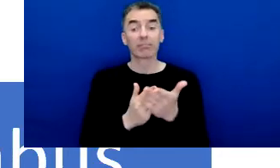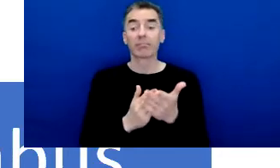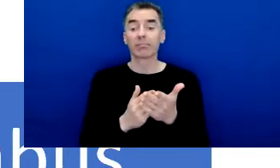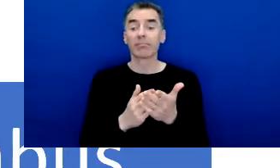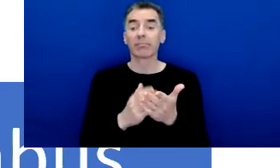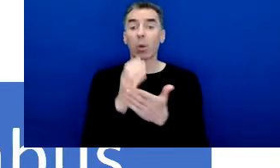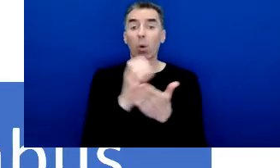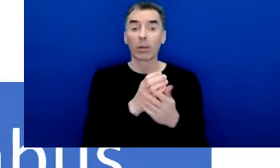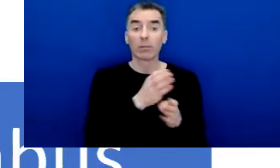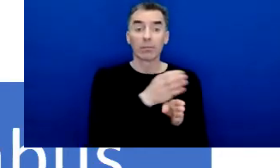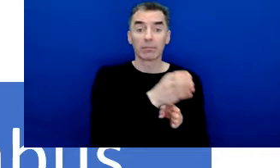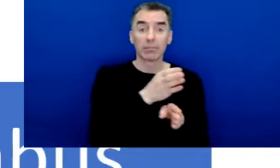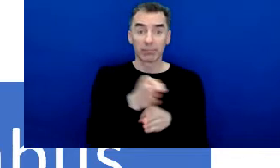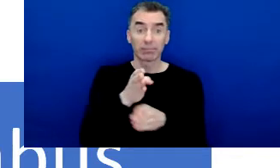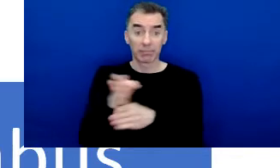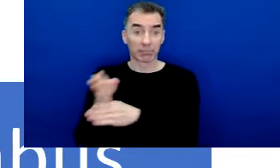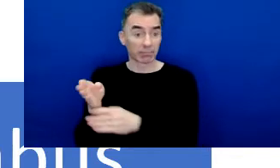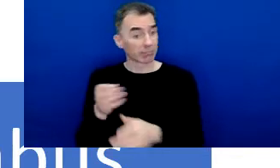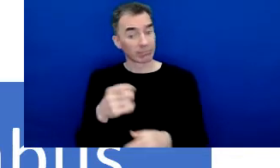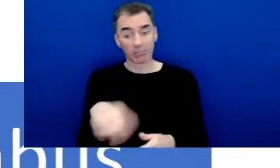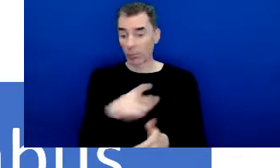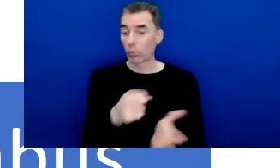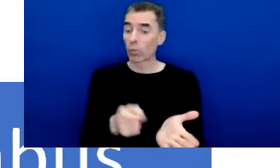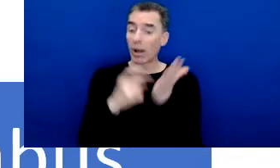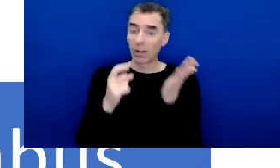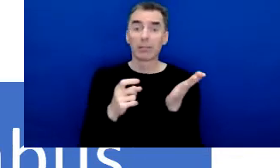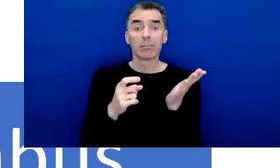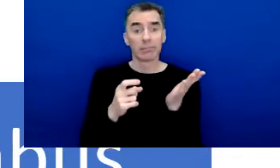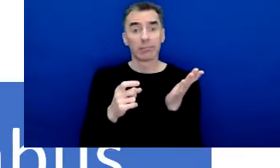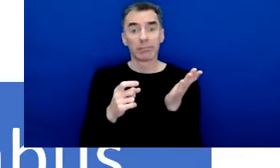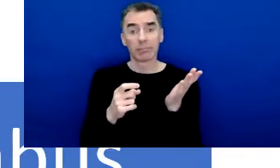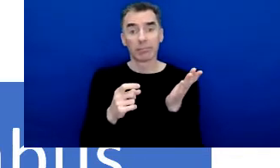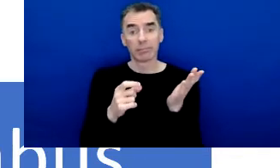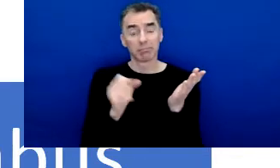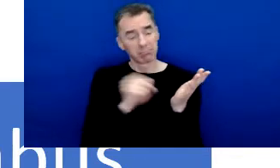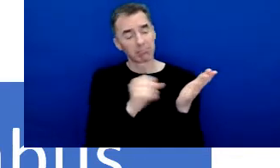there are disciplines that will require it. I guess what we're saying is that